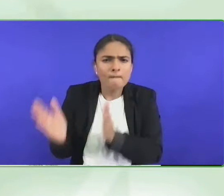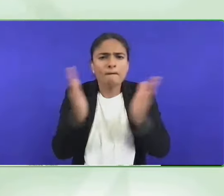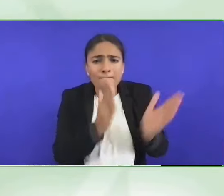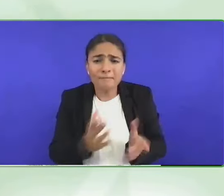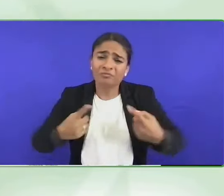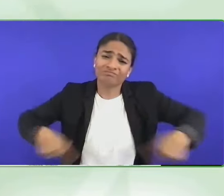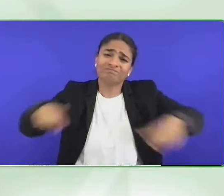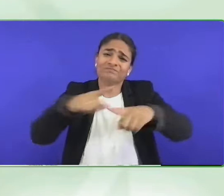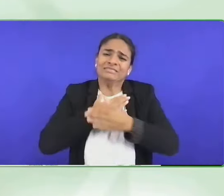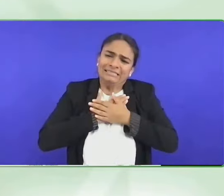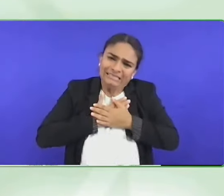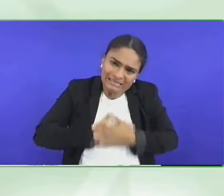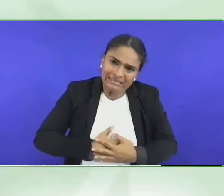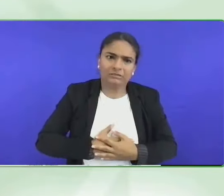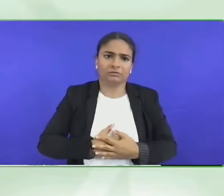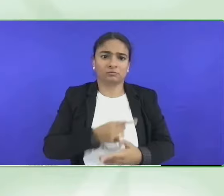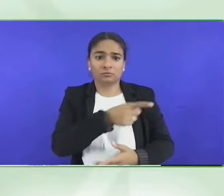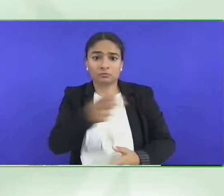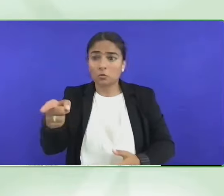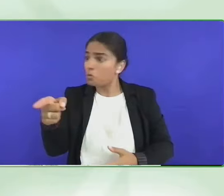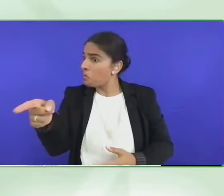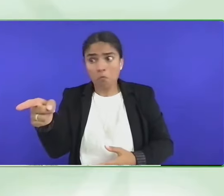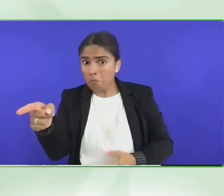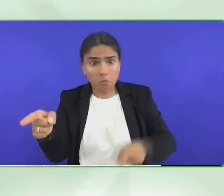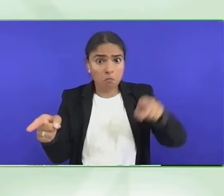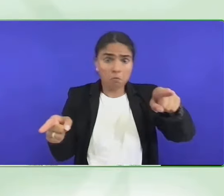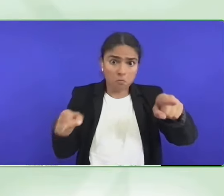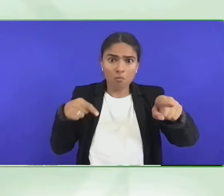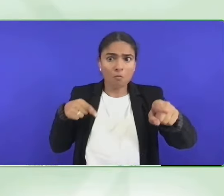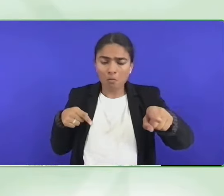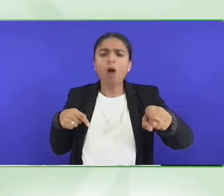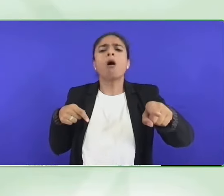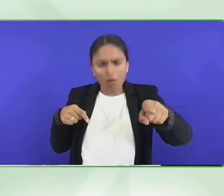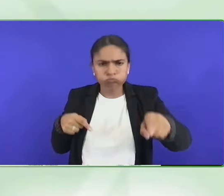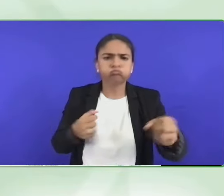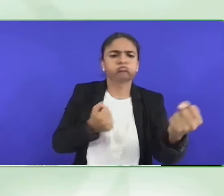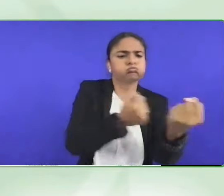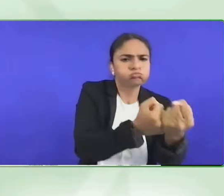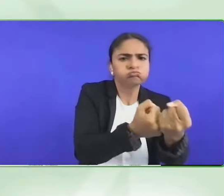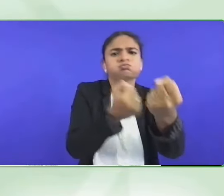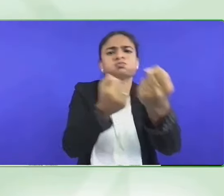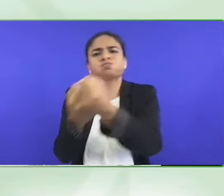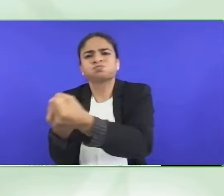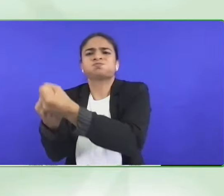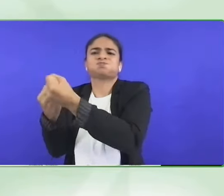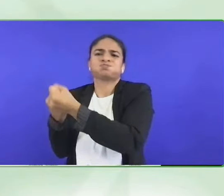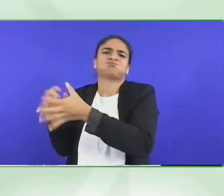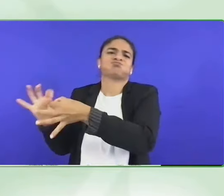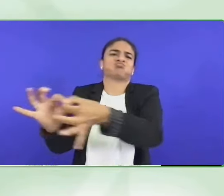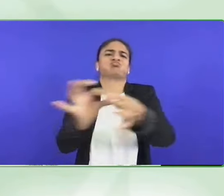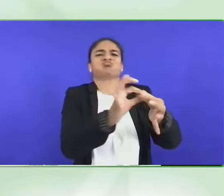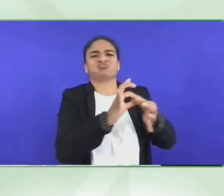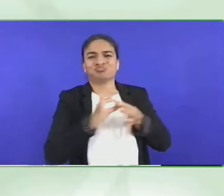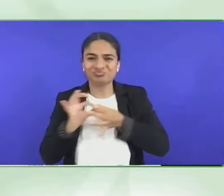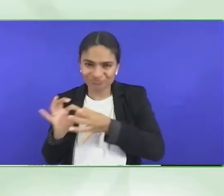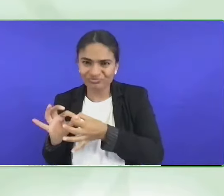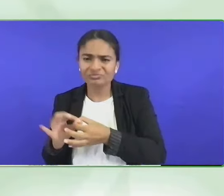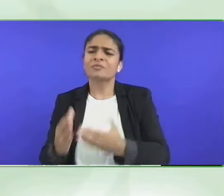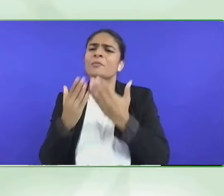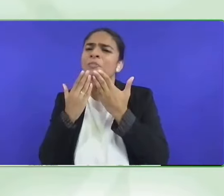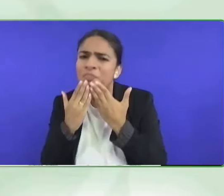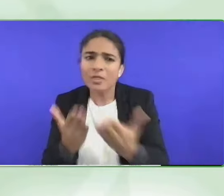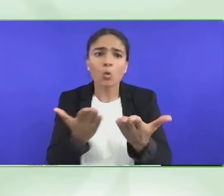you to my wonderful panel, and please join Billion Strong network.